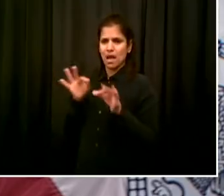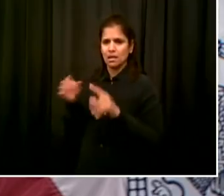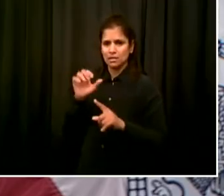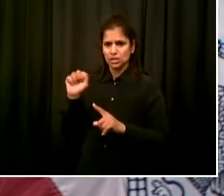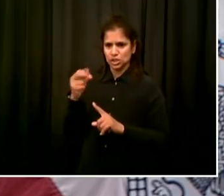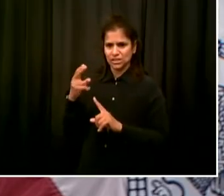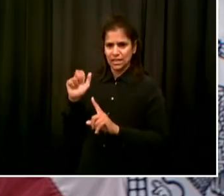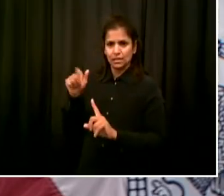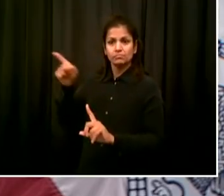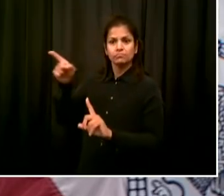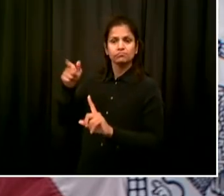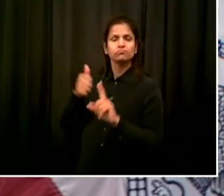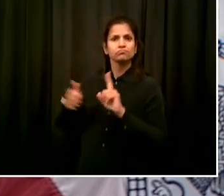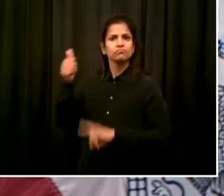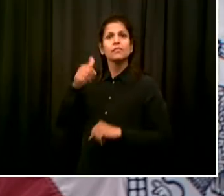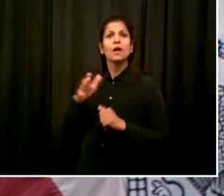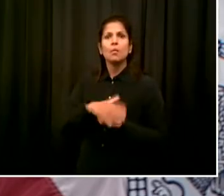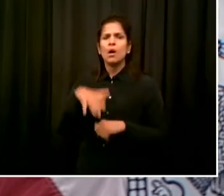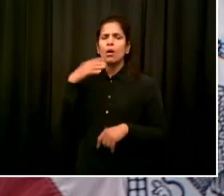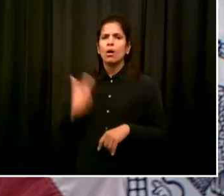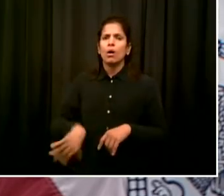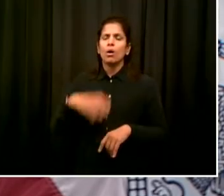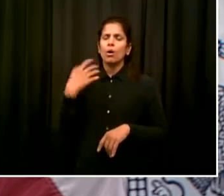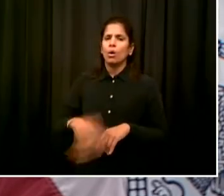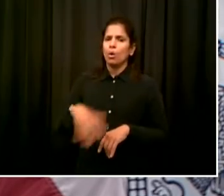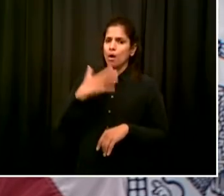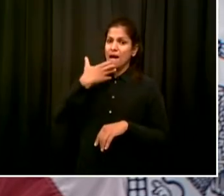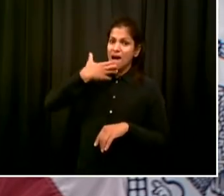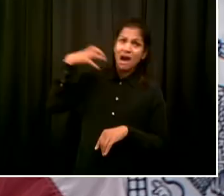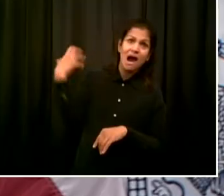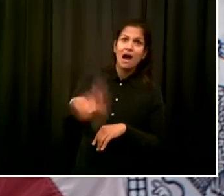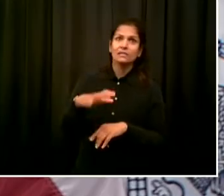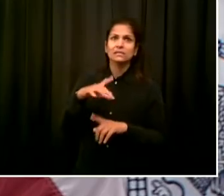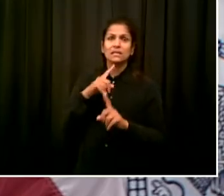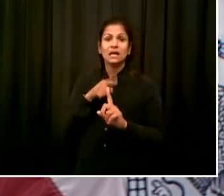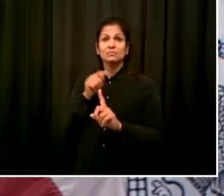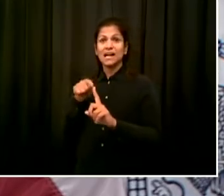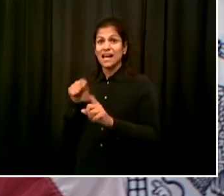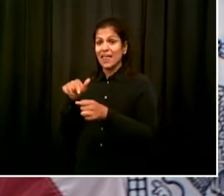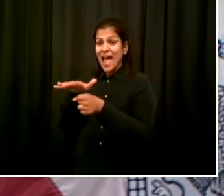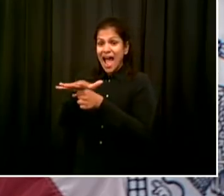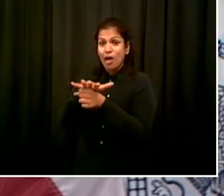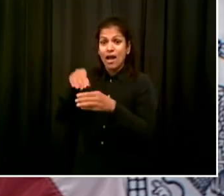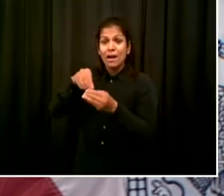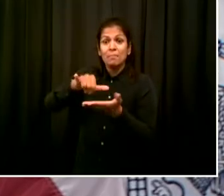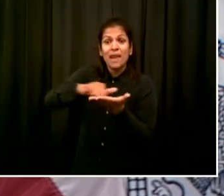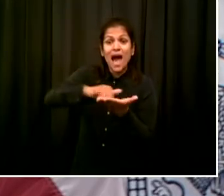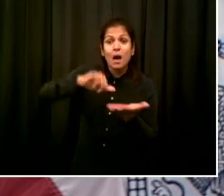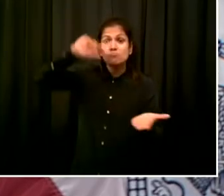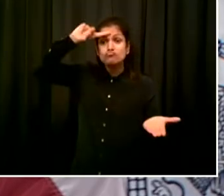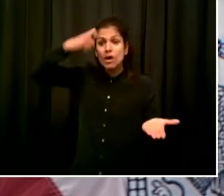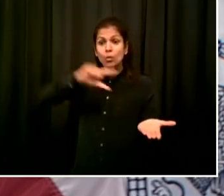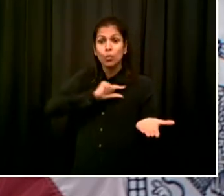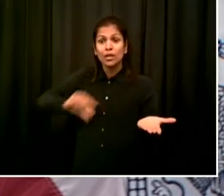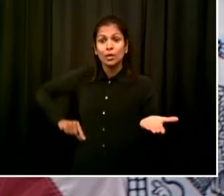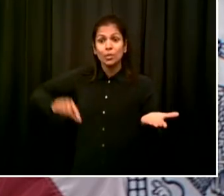COMMISSIONER WILL TELL YOU, THAT IS PARTICULAR NEIGHBORHOODS EVEN SOME BLOCKS IN THE NEIGHBORHOODS . BUT ALSO GETTING